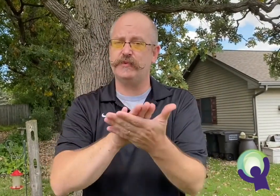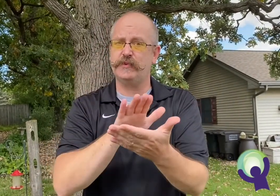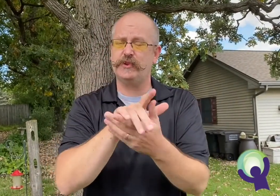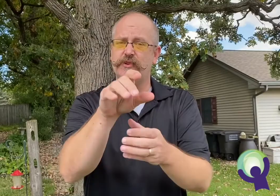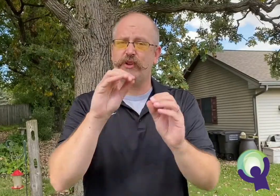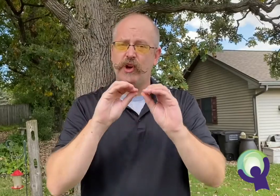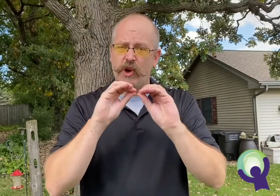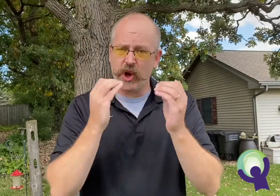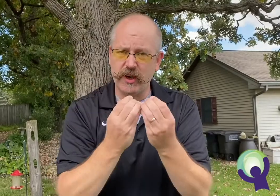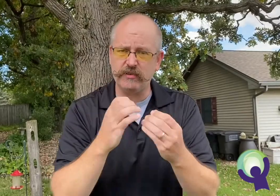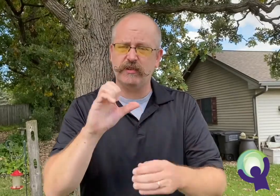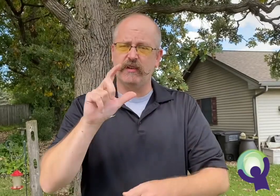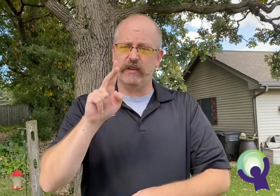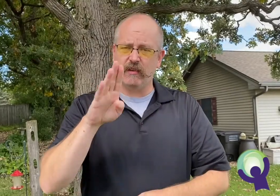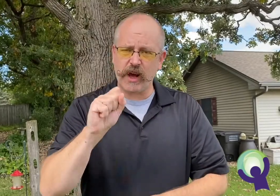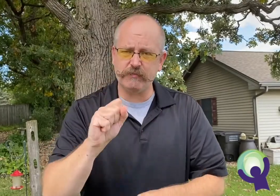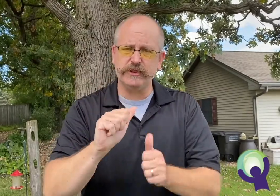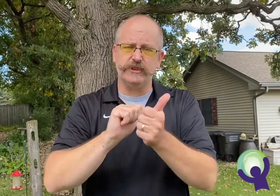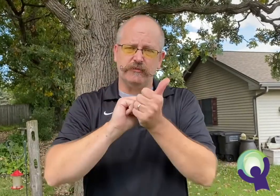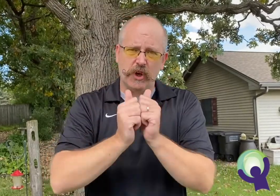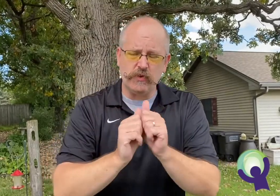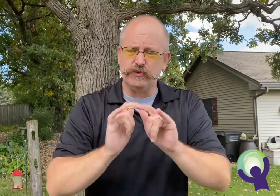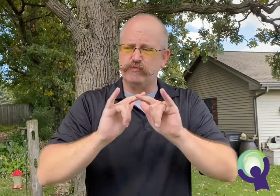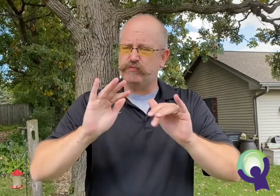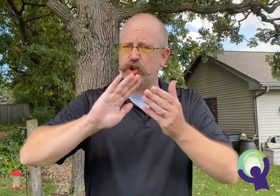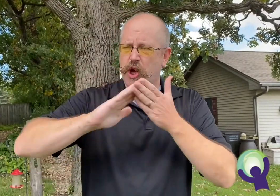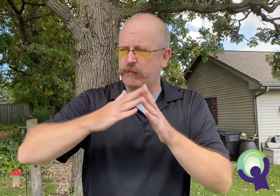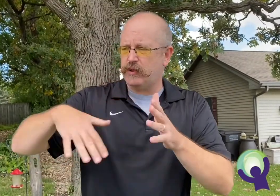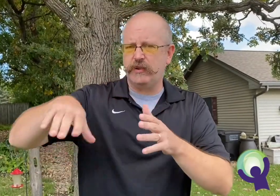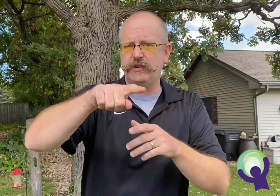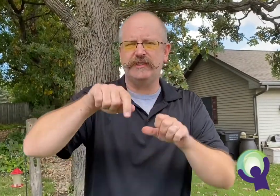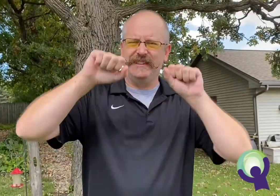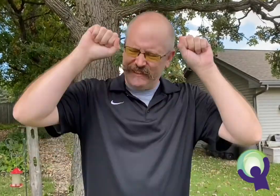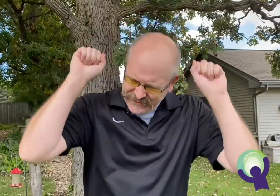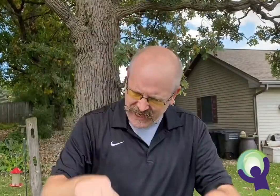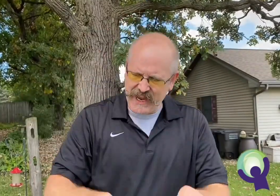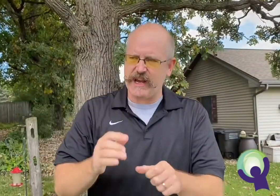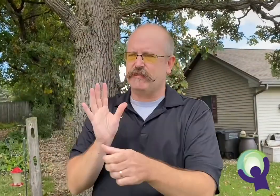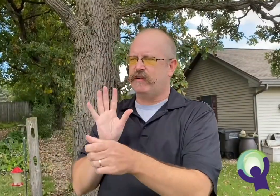you go back to school. You'll be able to join your clubs, organizations or sports